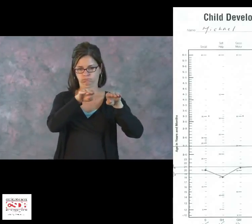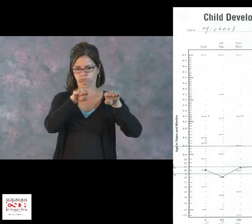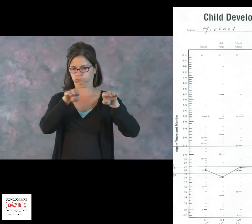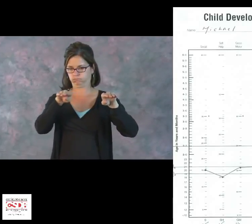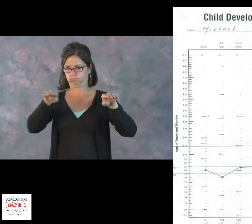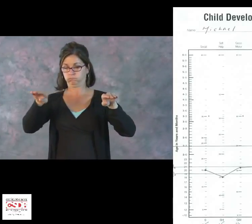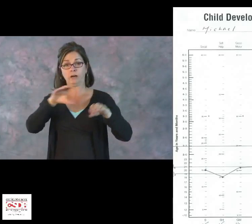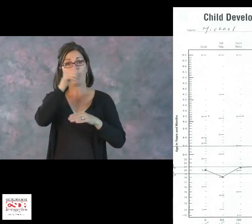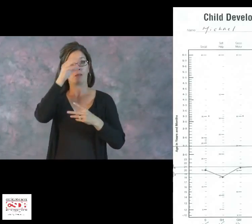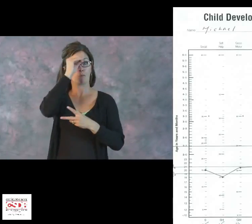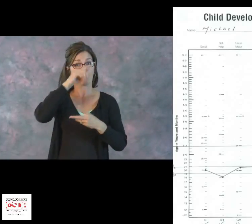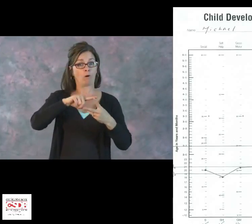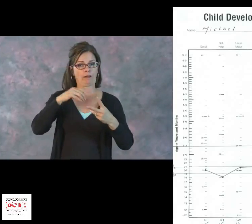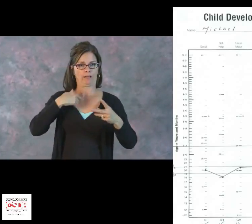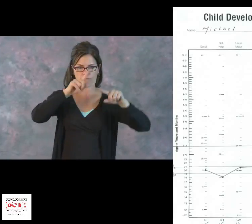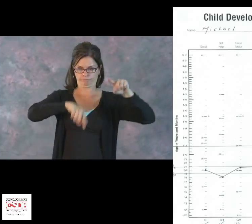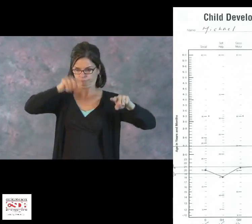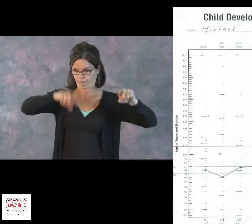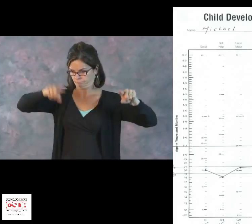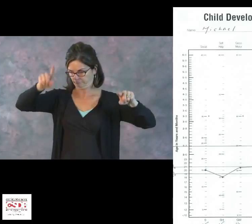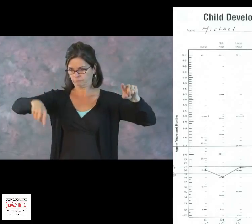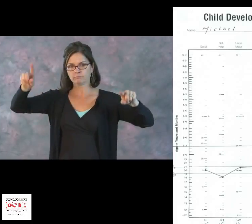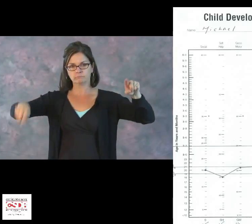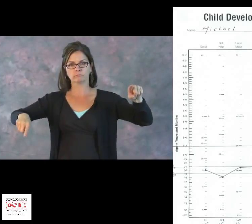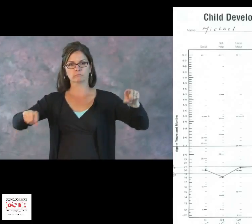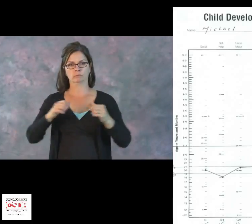between the subscales.